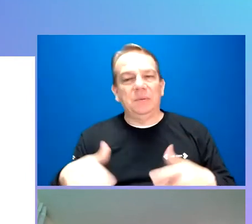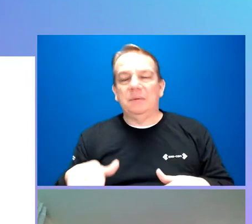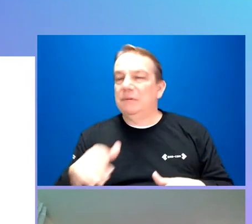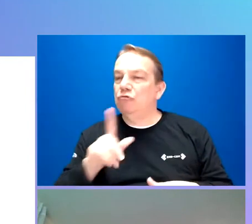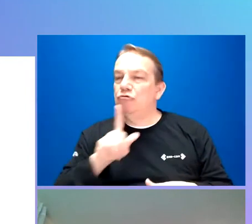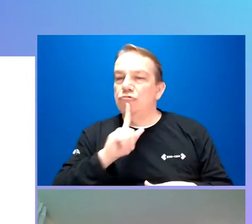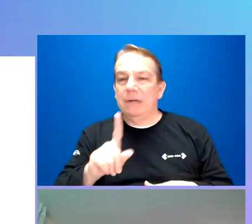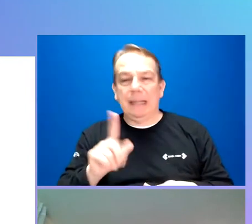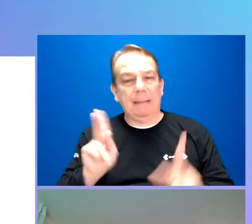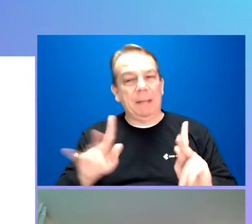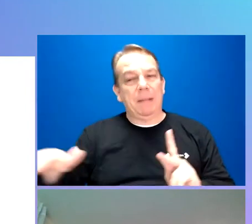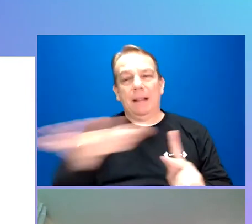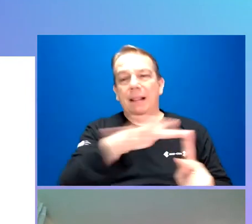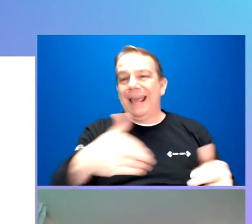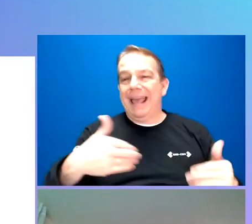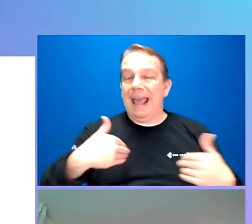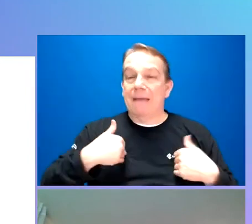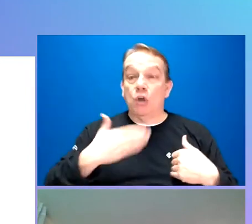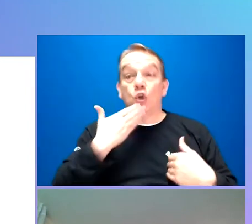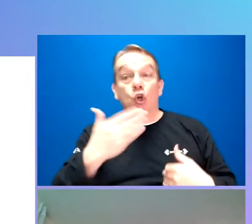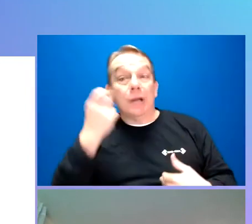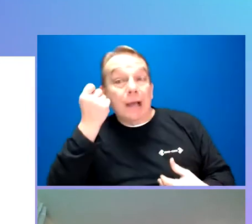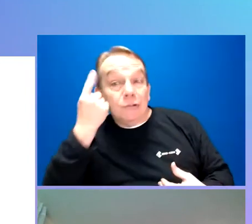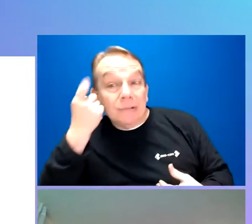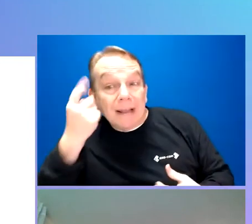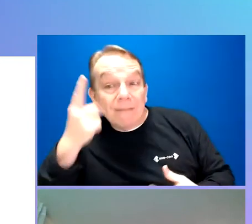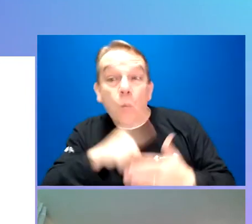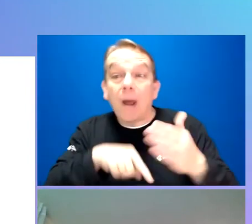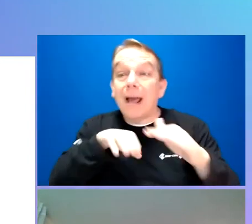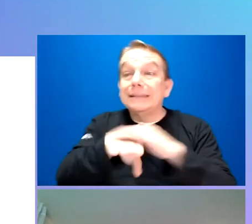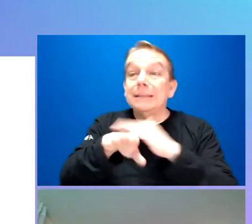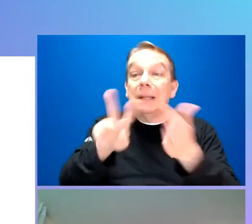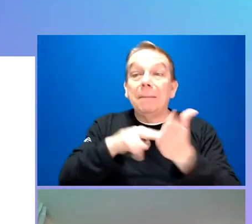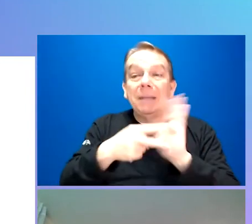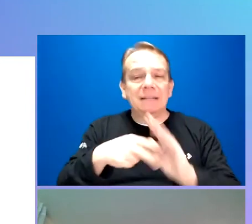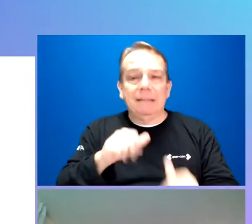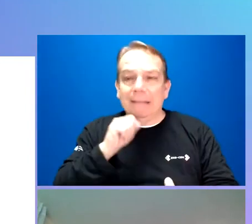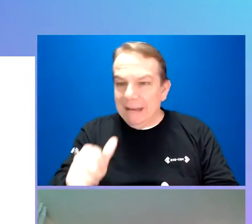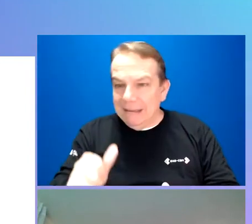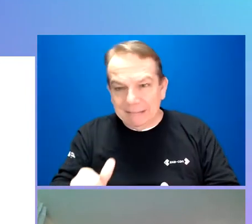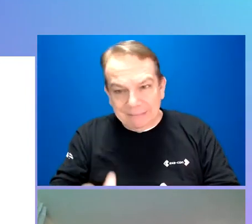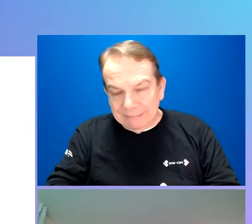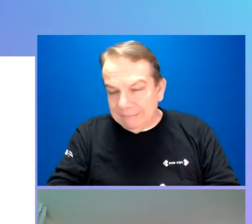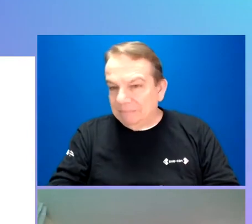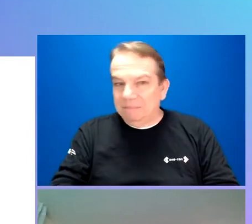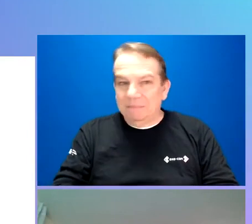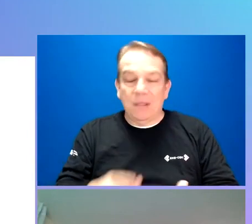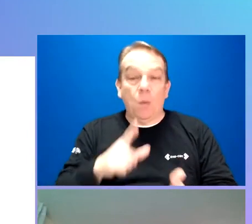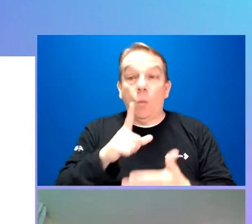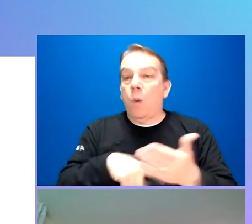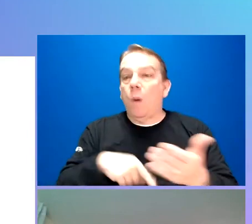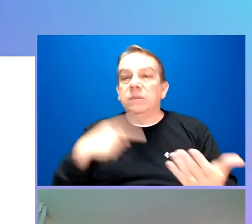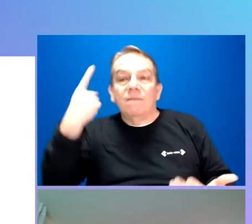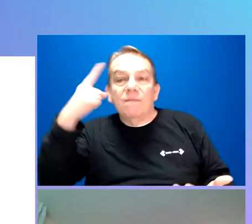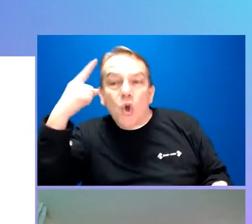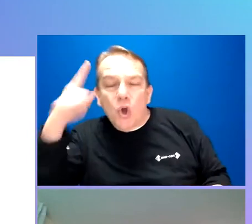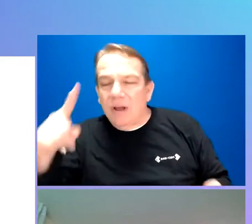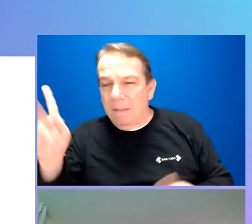what accessibility was and why it is needed. So when I was